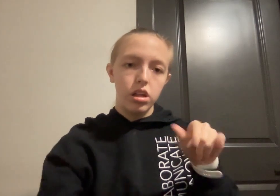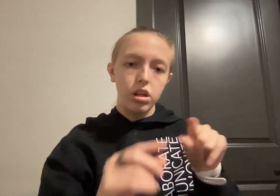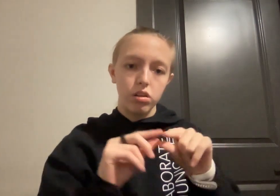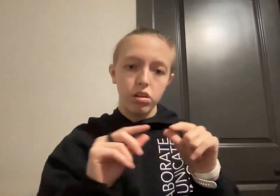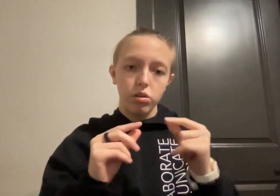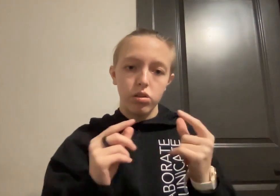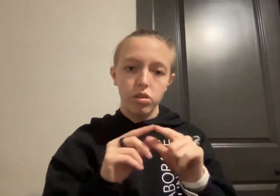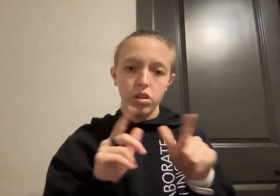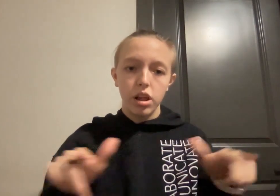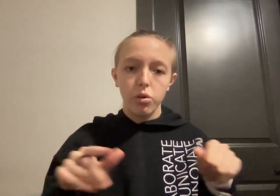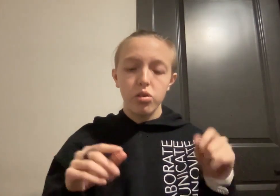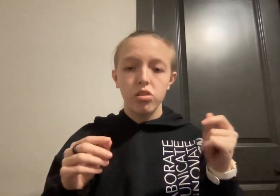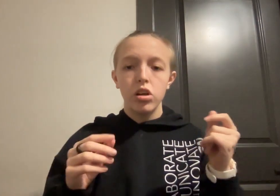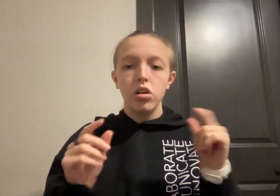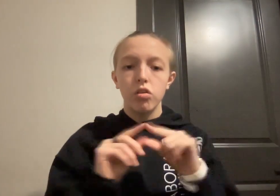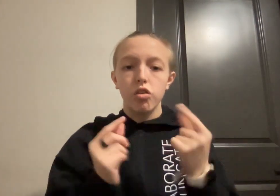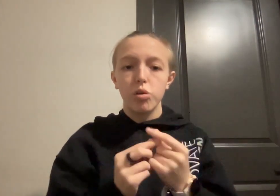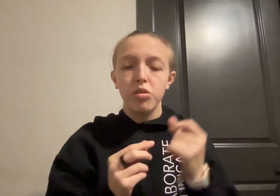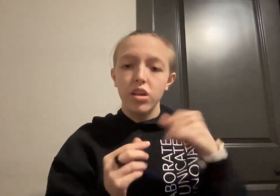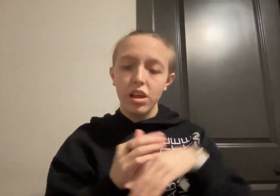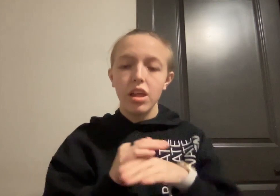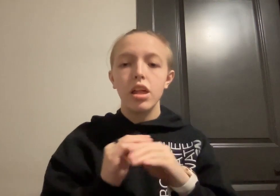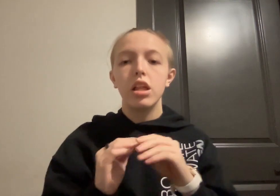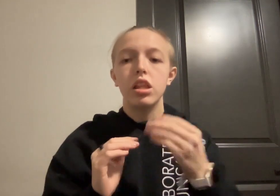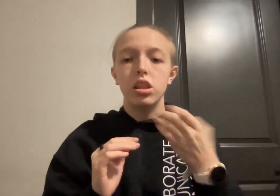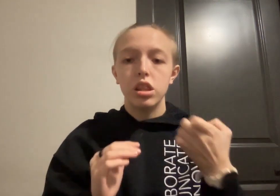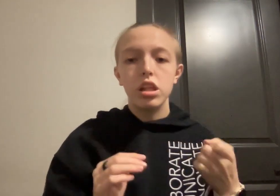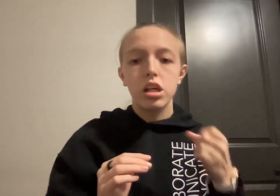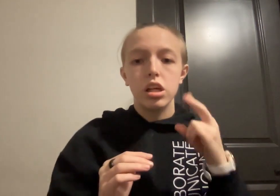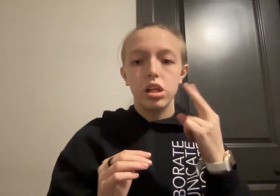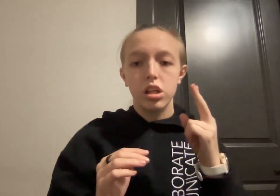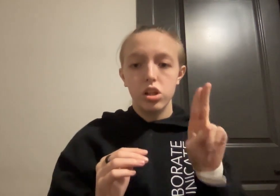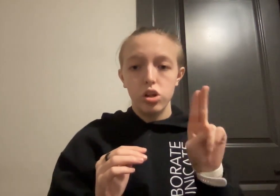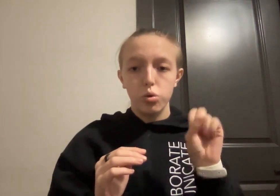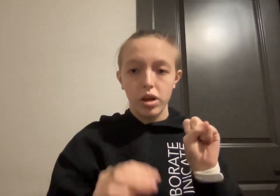language groups in the United States.